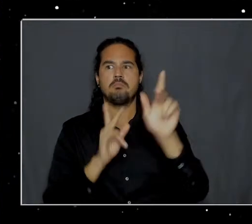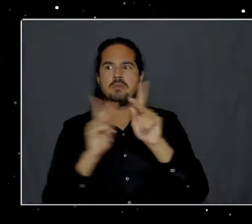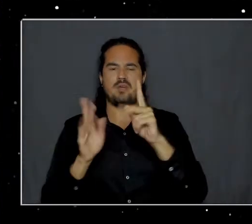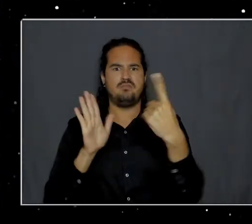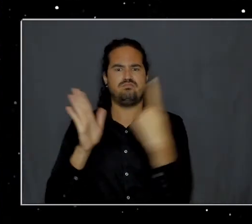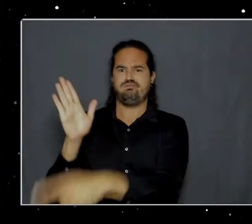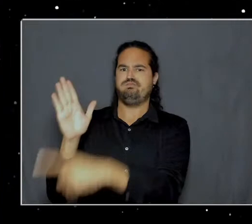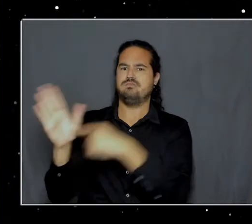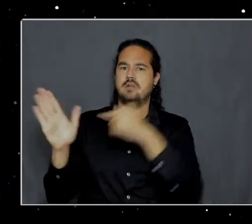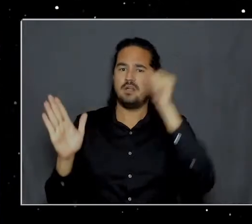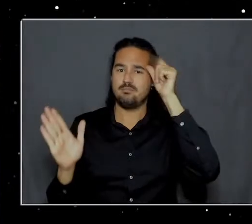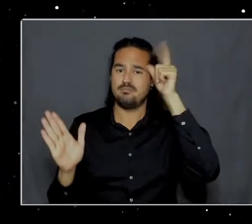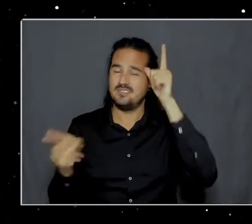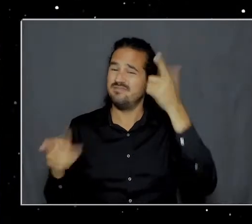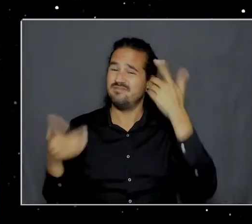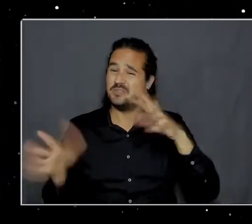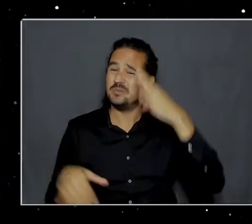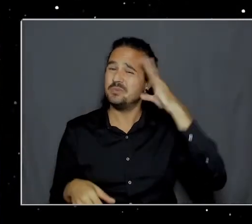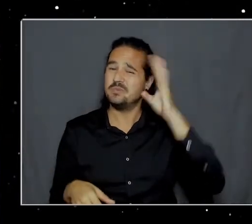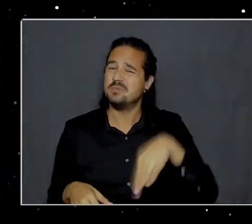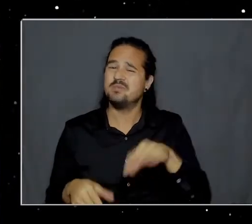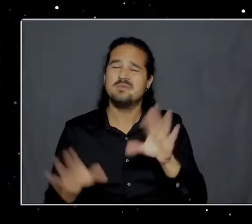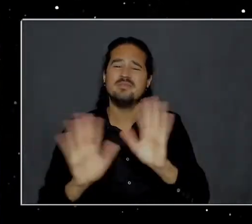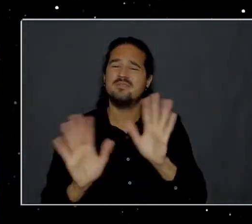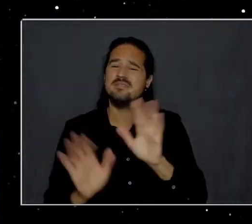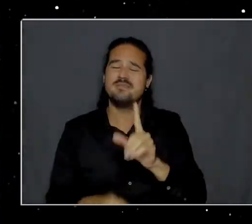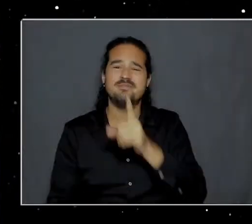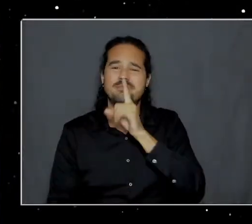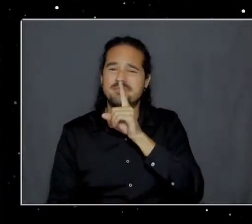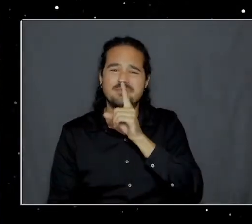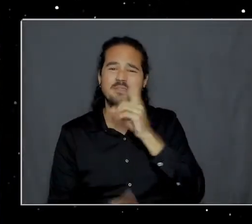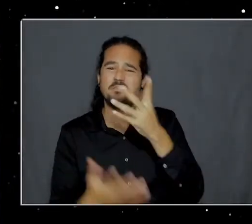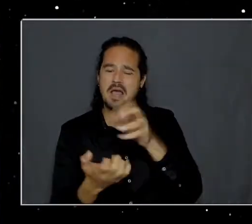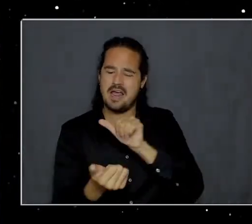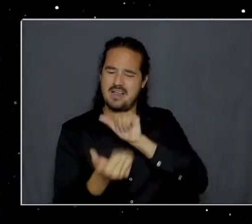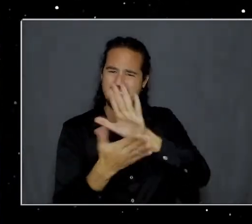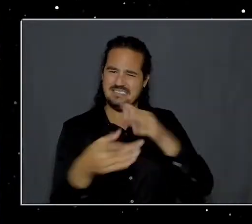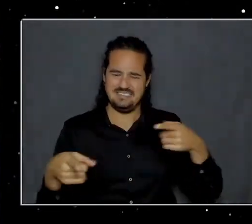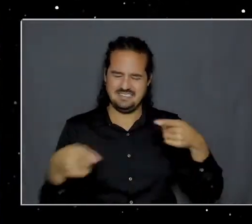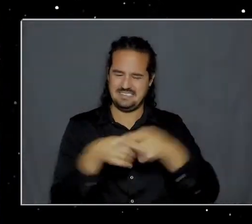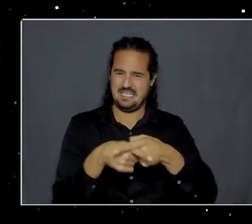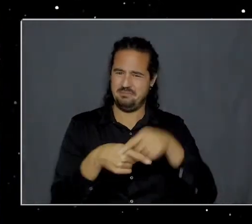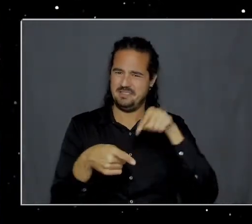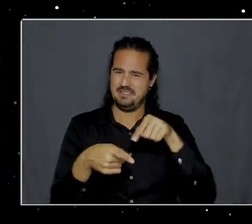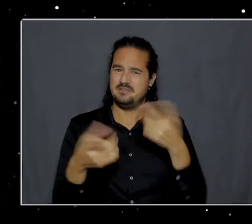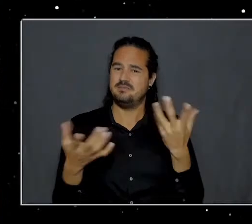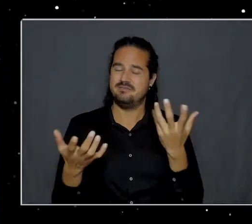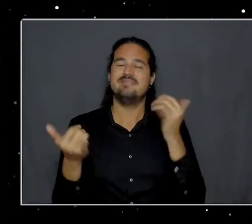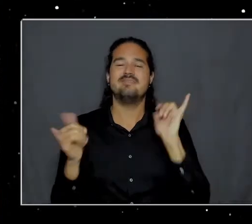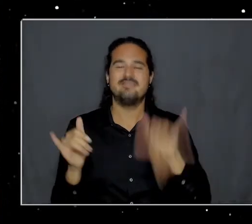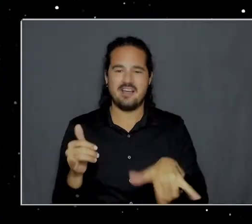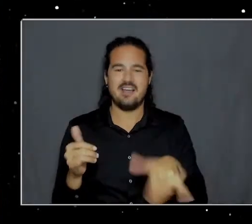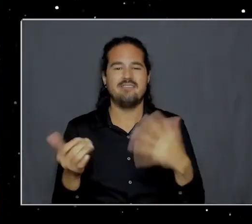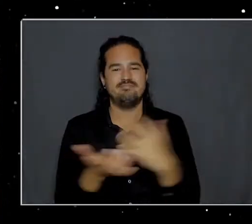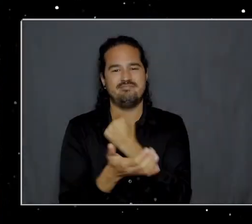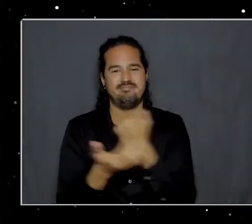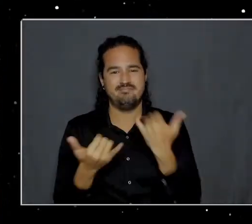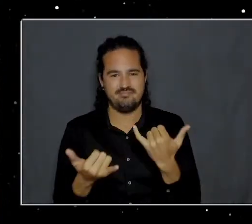SO HE ASKED FOR A NEW BIRTH OF FREEDOM. CAN WE COMMIT TO SOMETHING WHERE WE ADDRESS THAT DILEMMA? AND WE NEED TO DO THAT TODAY.